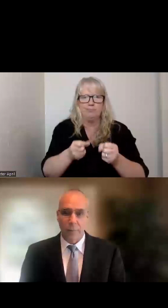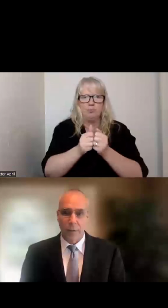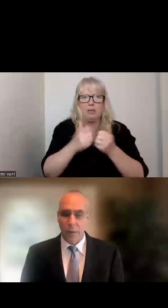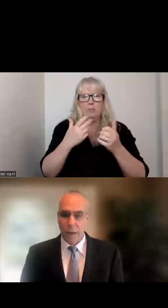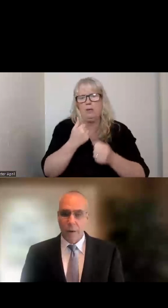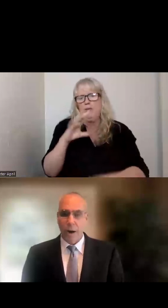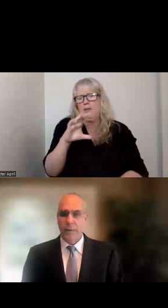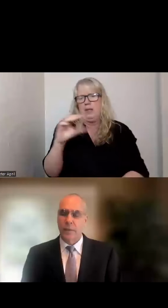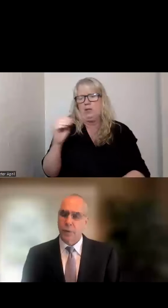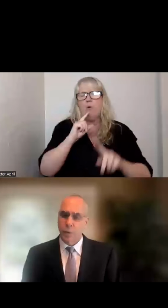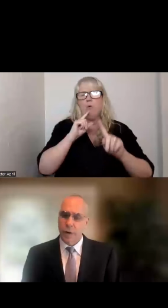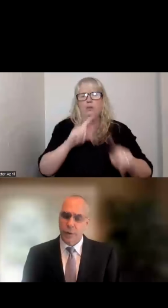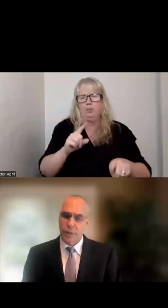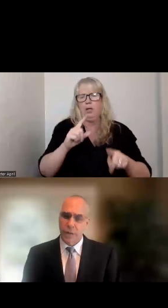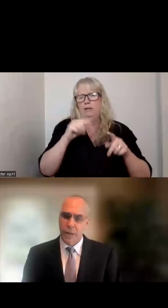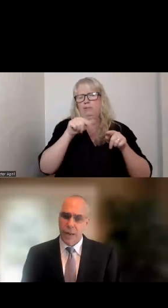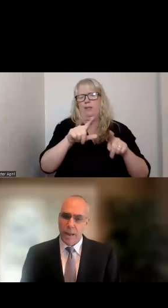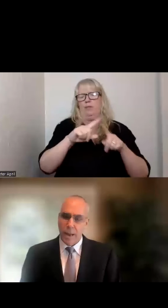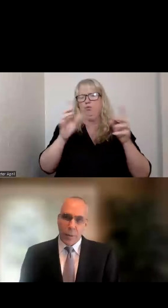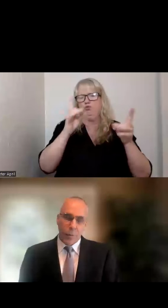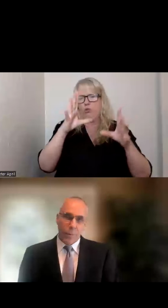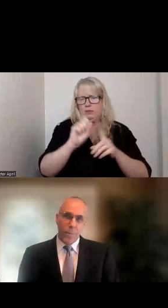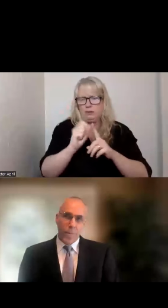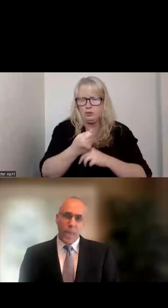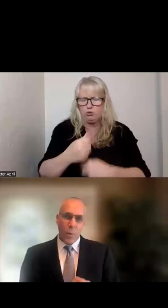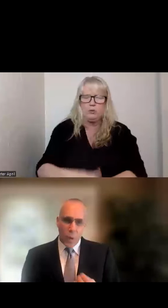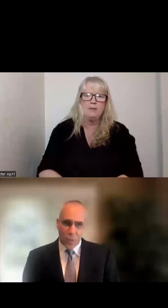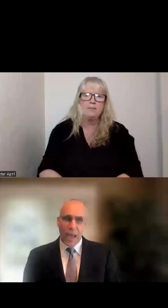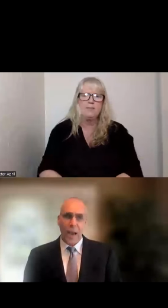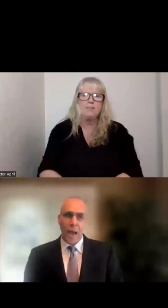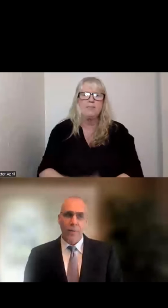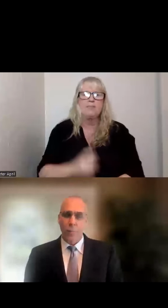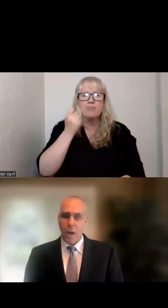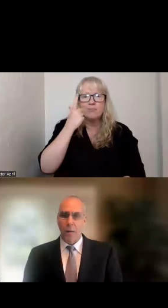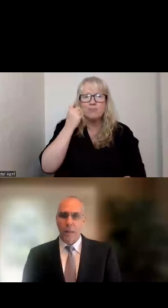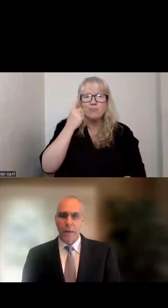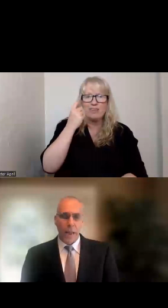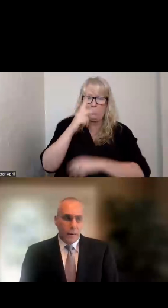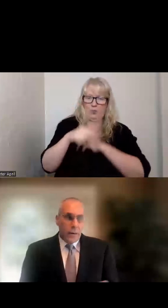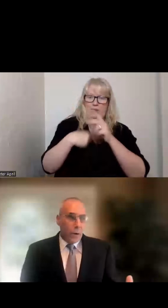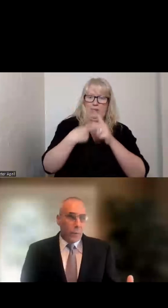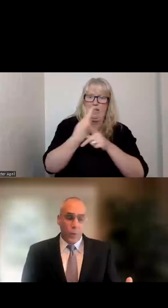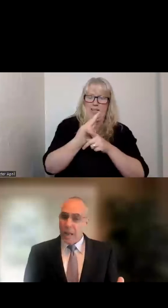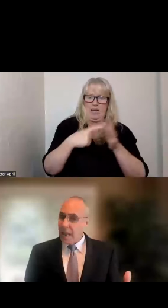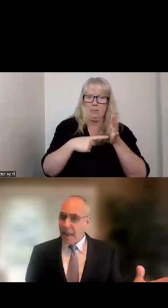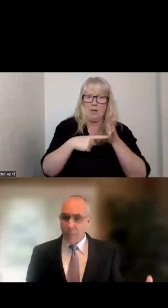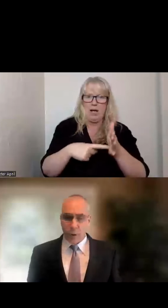OUT TO CRISIS SITUATIONS. WITH THAT KIND OF MODEL -- IF